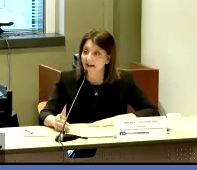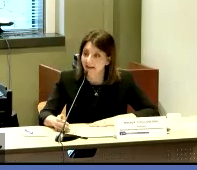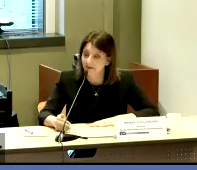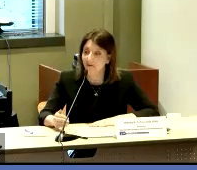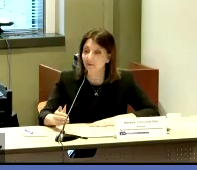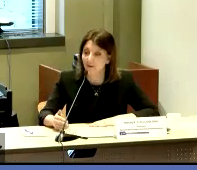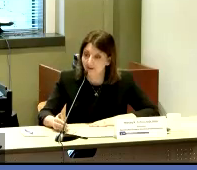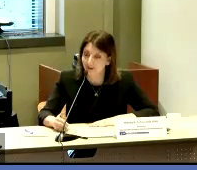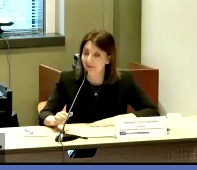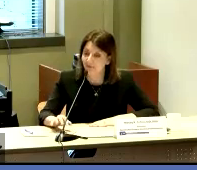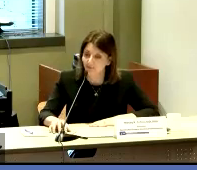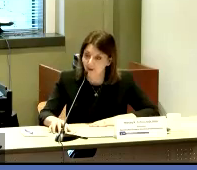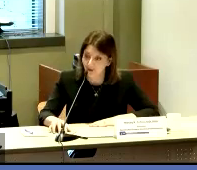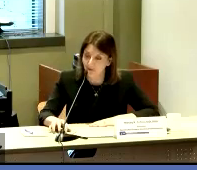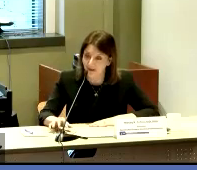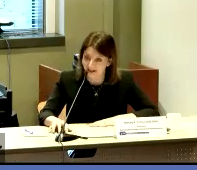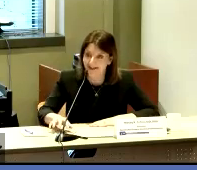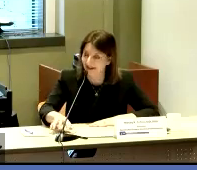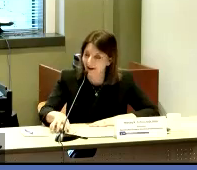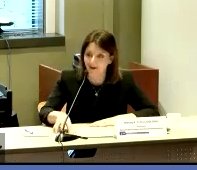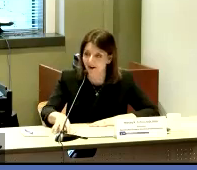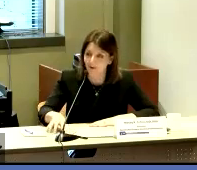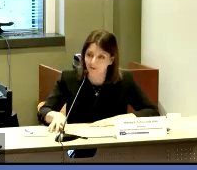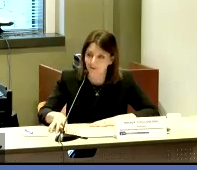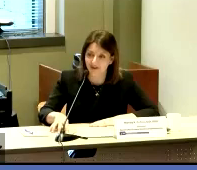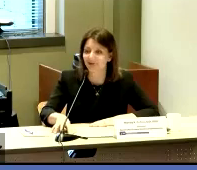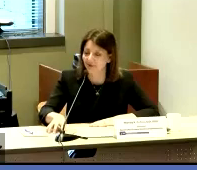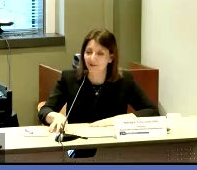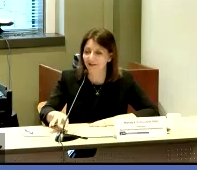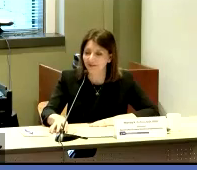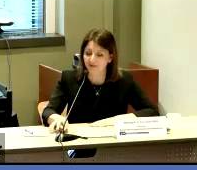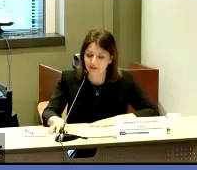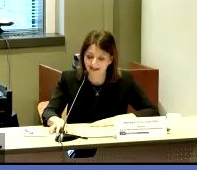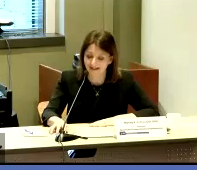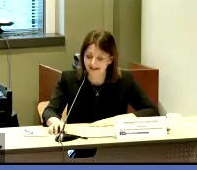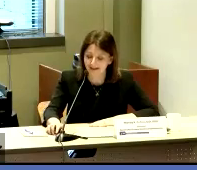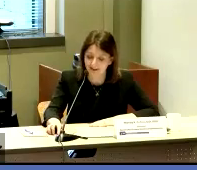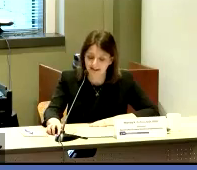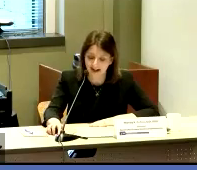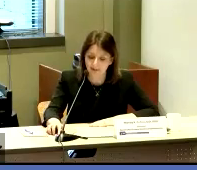And then, reminding folks, you know, yes, our respiratory virus response is certainly top